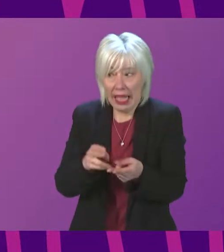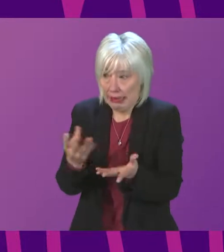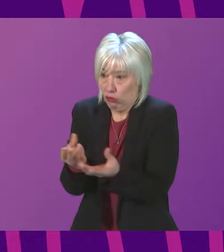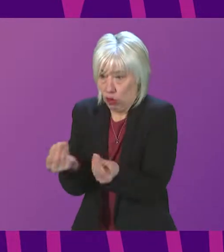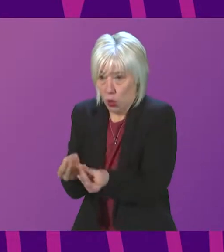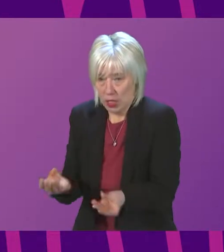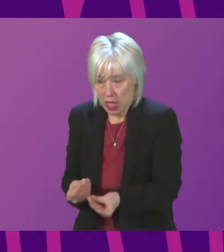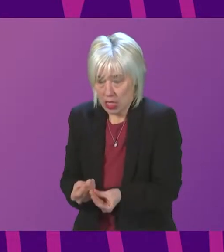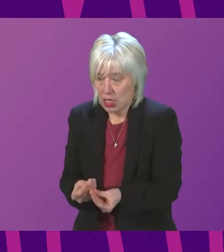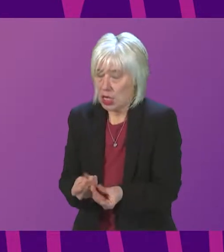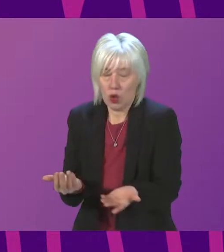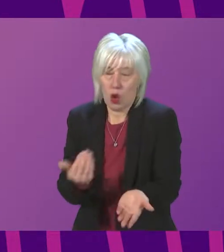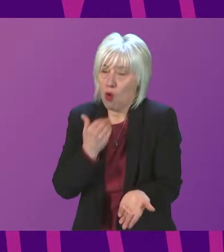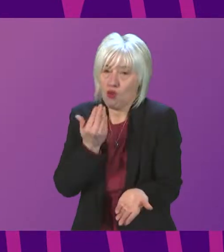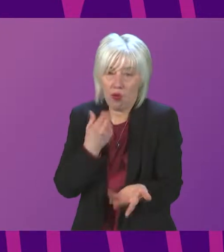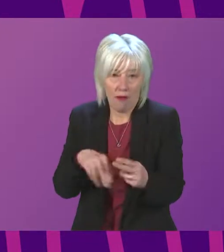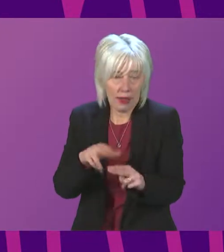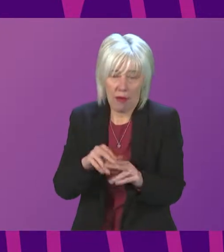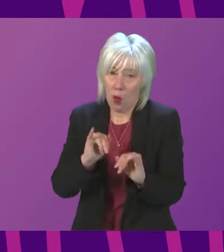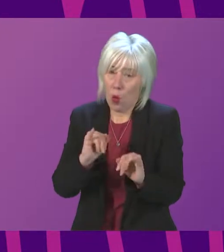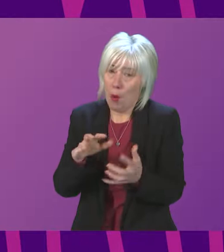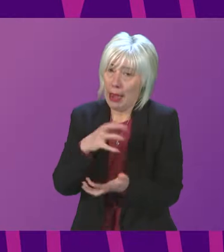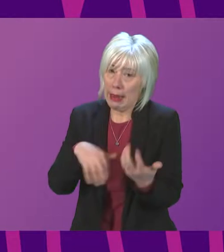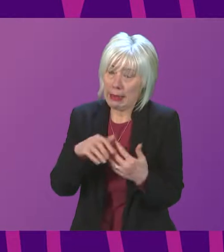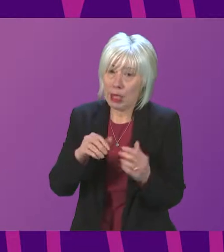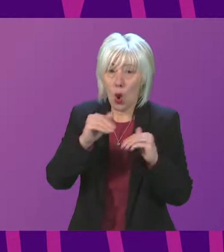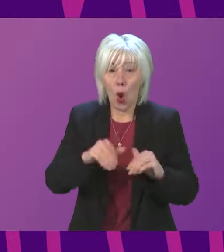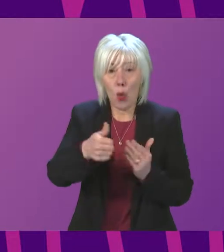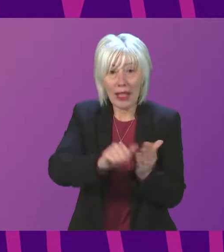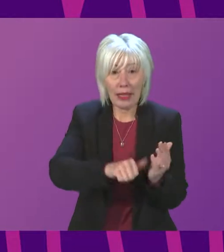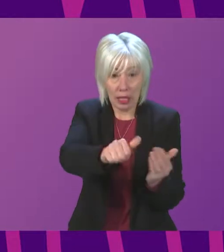That is a dangerous mix: growing waiting lists and record staff shortages.